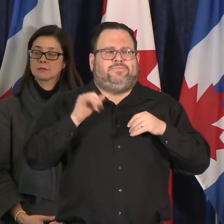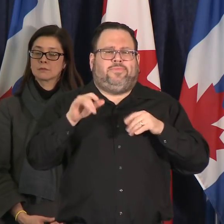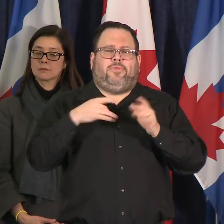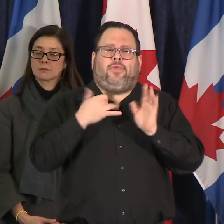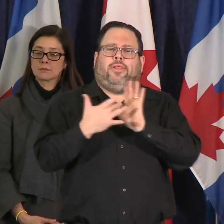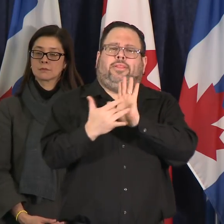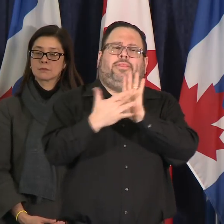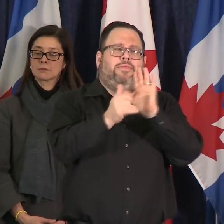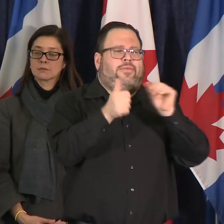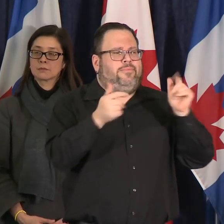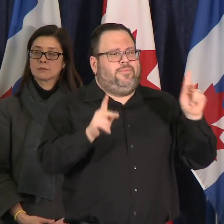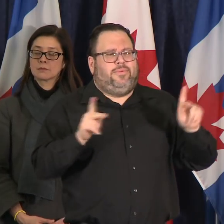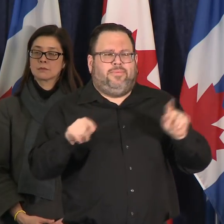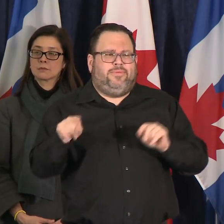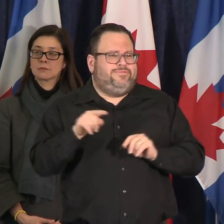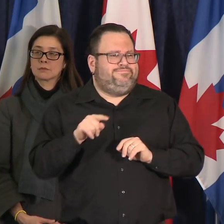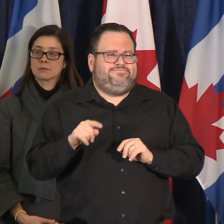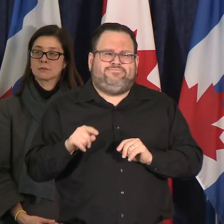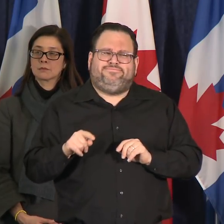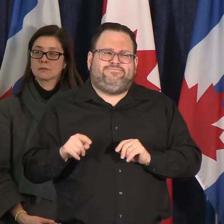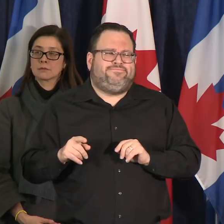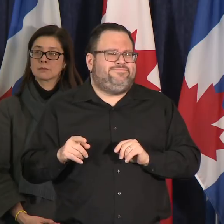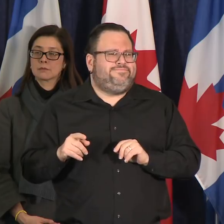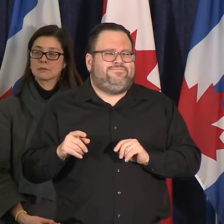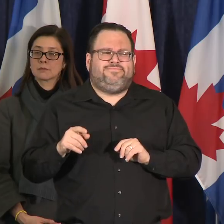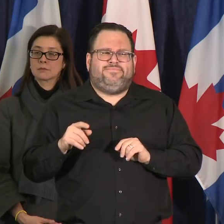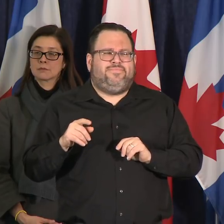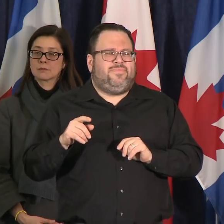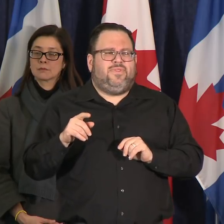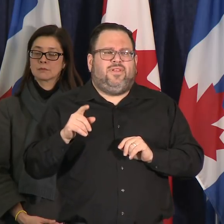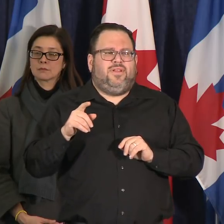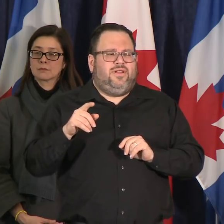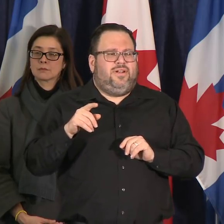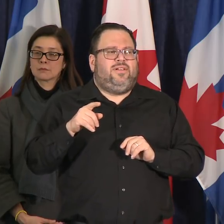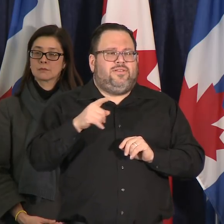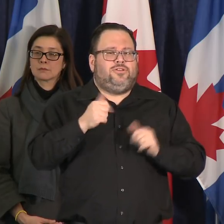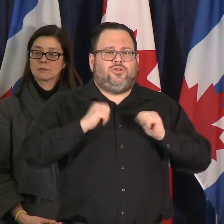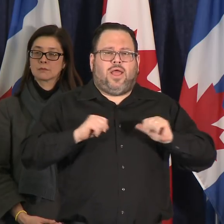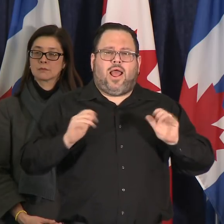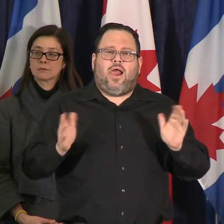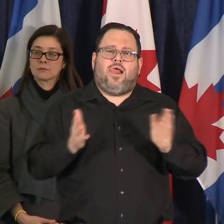capitalize on people's anxiety and fear and leverage that into a successful scam